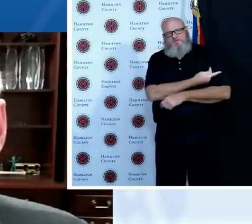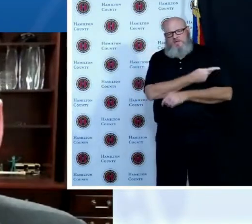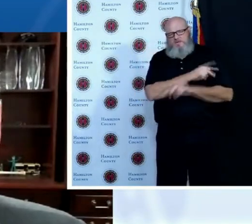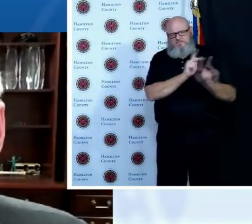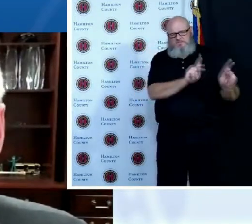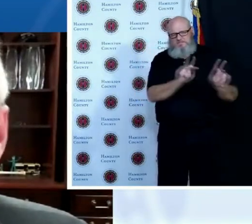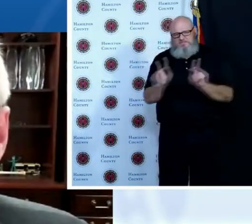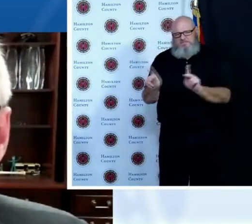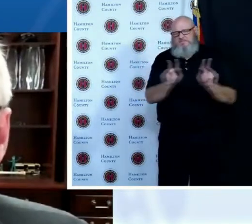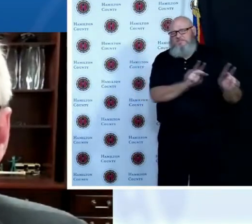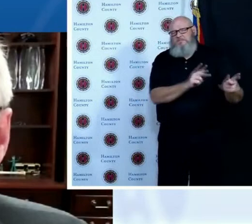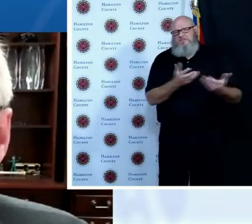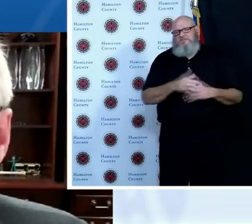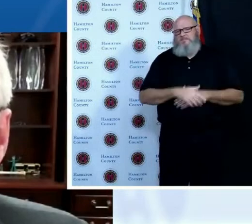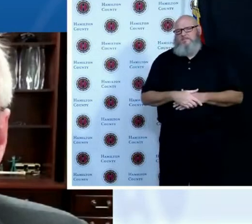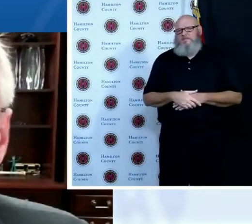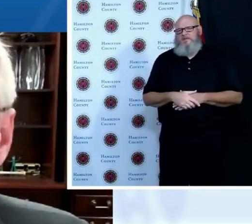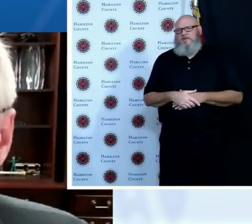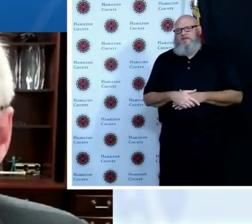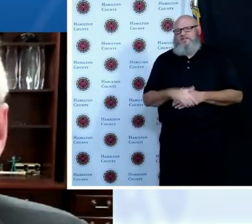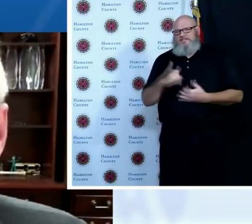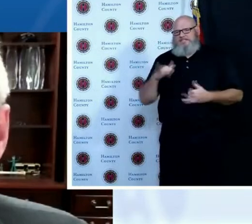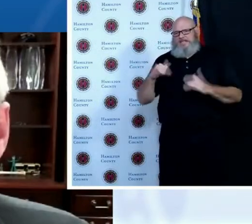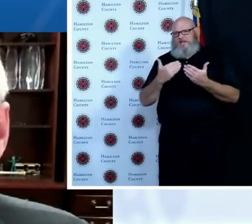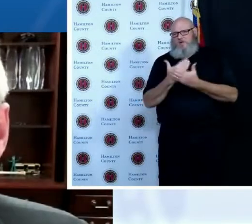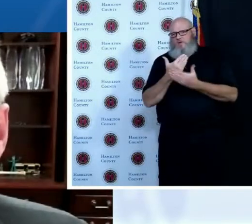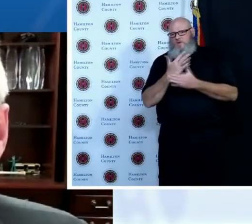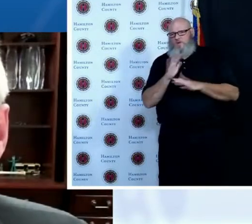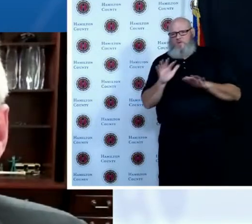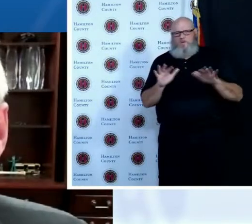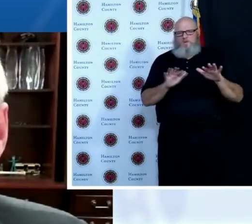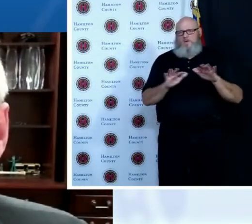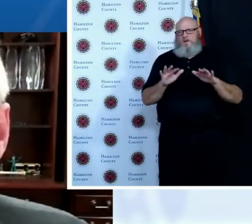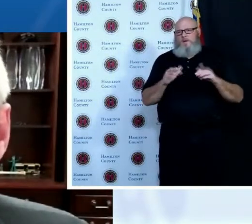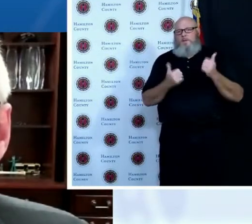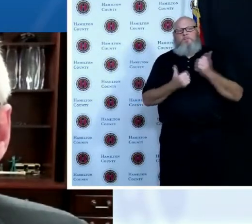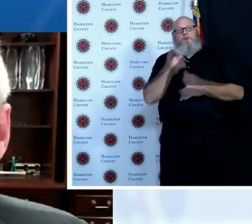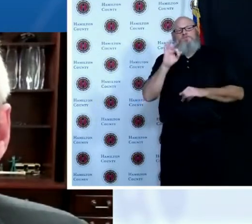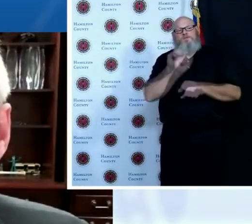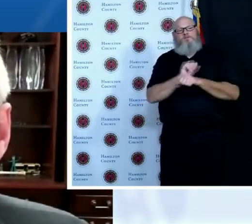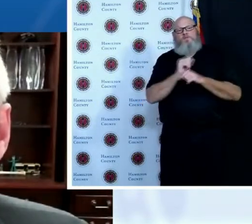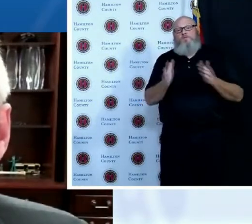of my colleagues have said you know it's strongly encouraged but not mandatory at this point in time